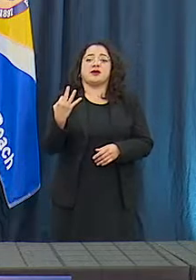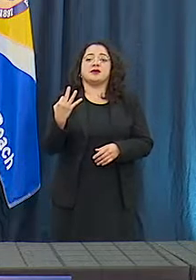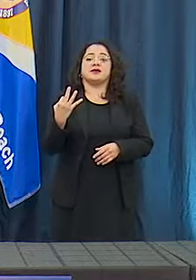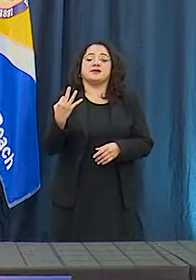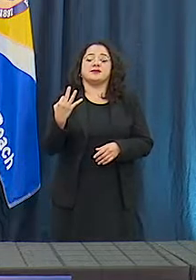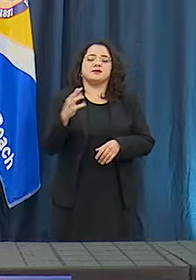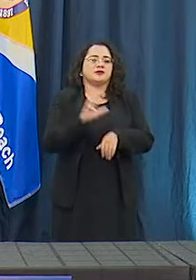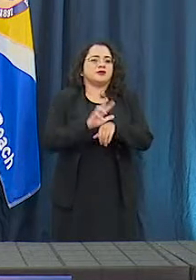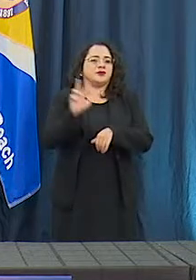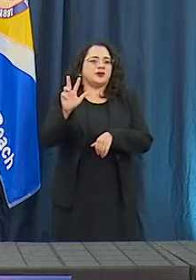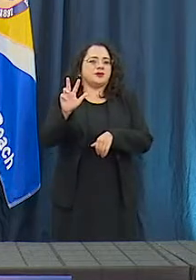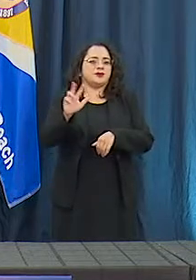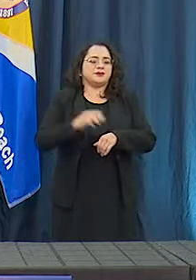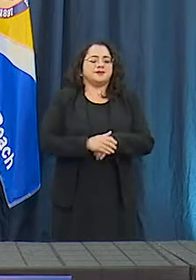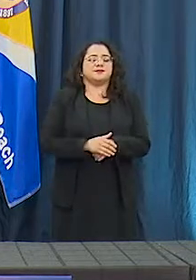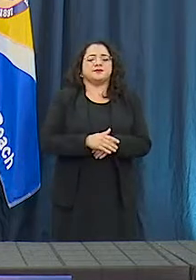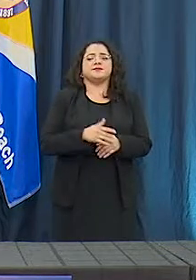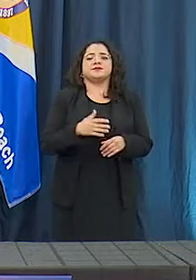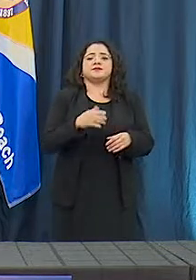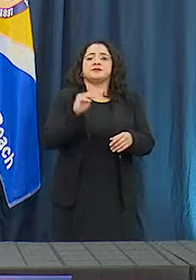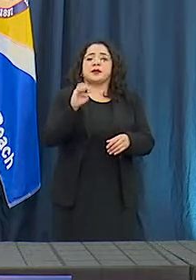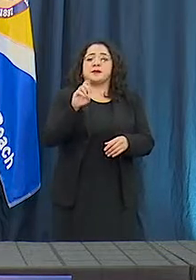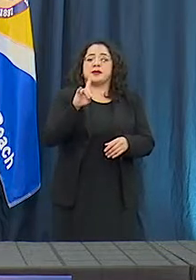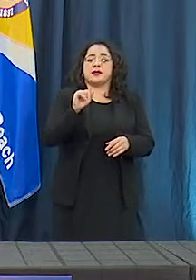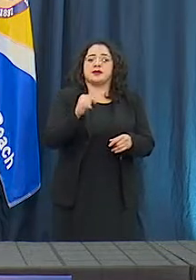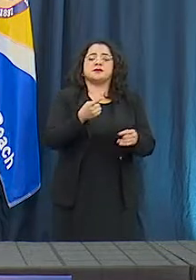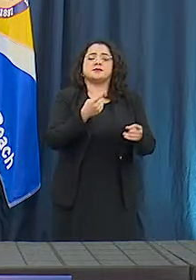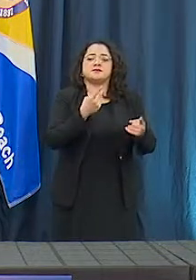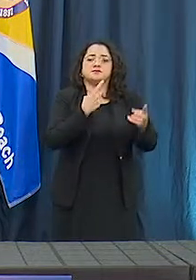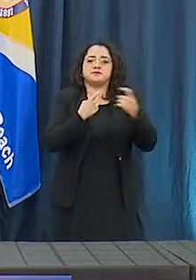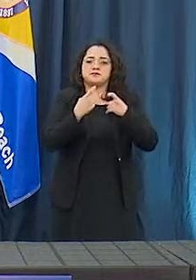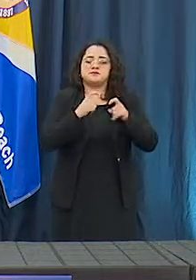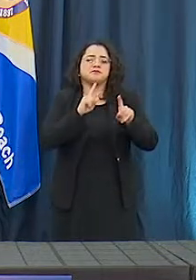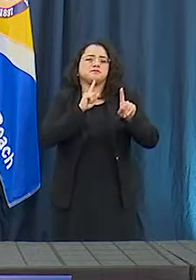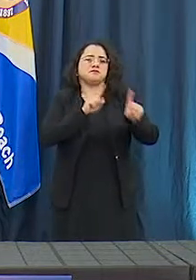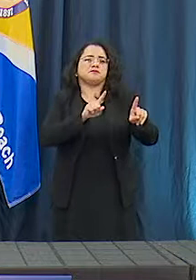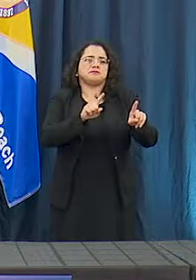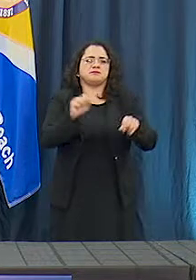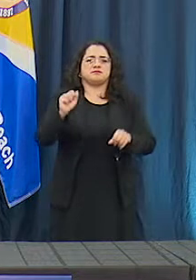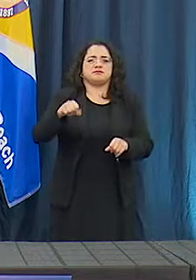questions from the media as well as from anyone that's watching and I want